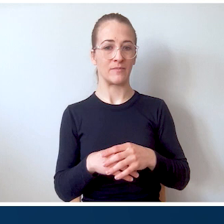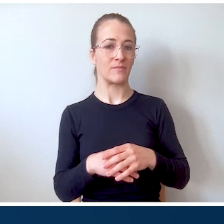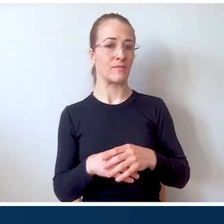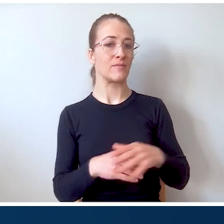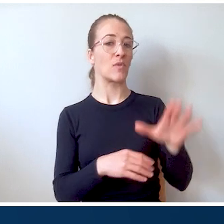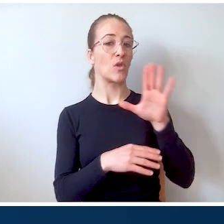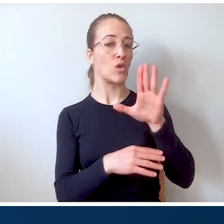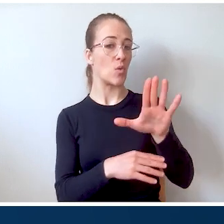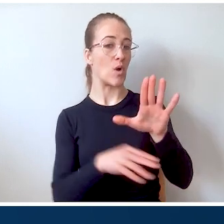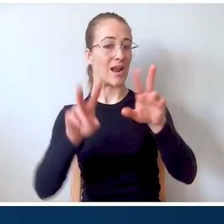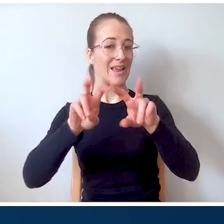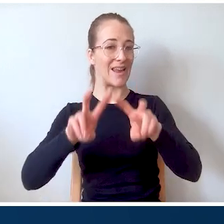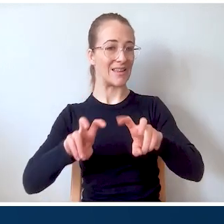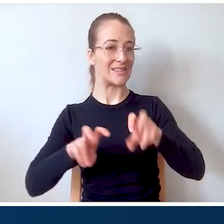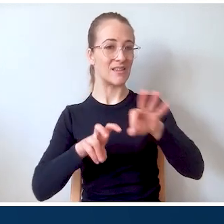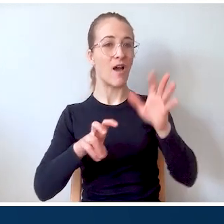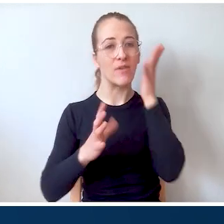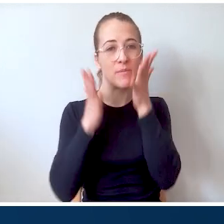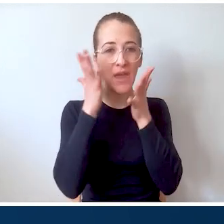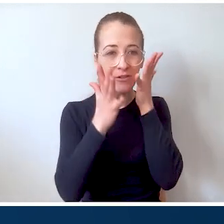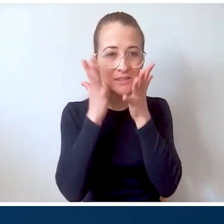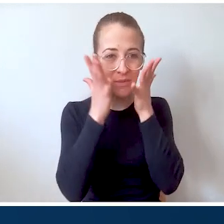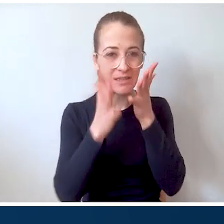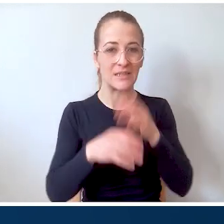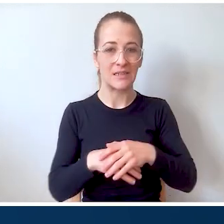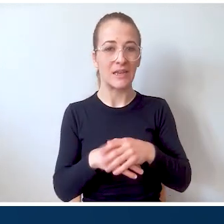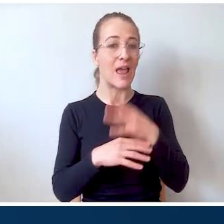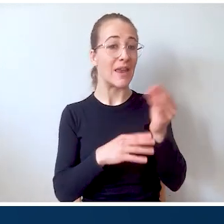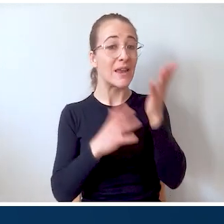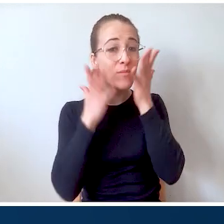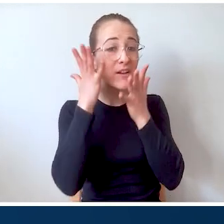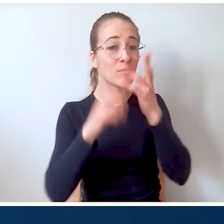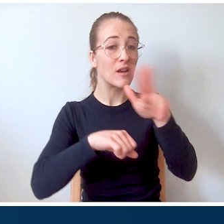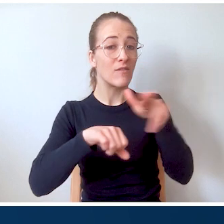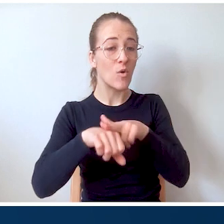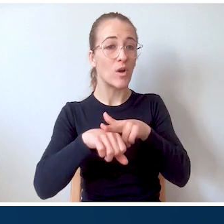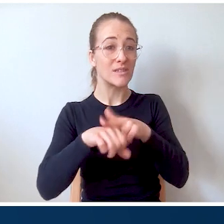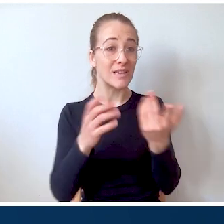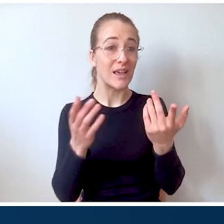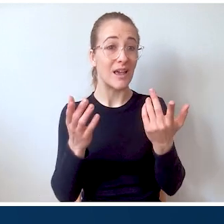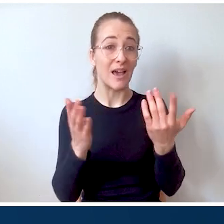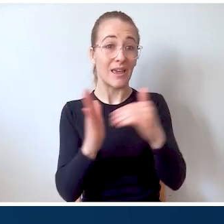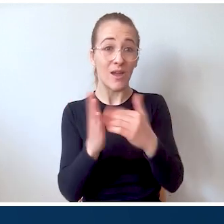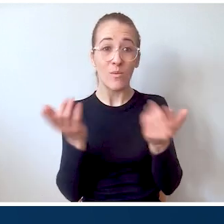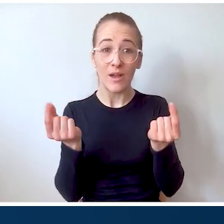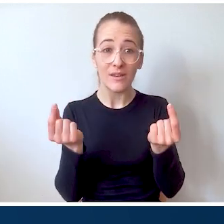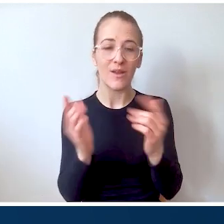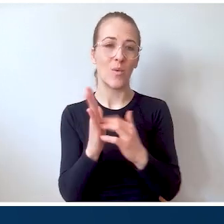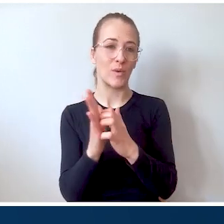your analysis of the embarrassment. And embarrassment of course comes down to weakness again.